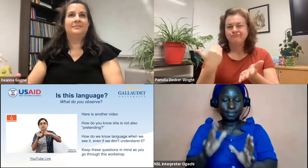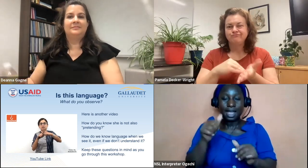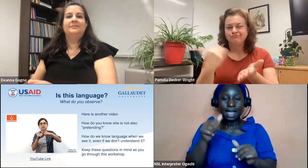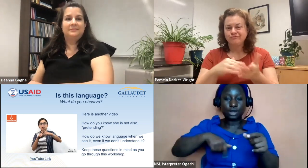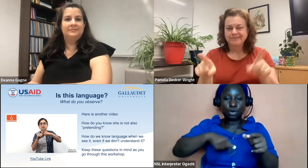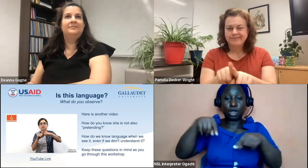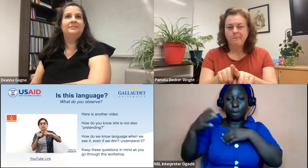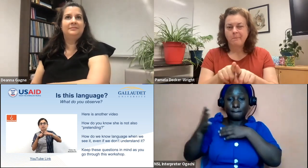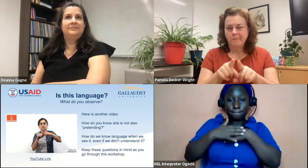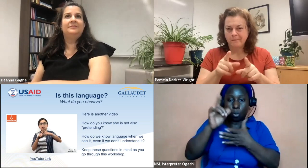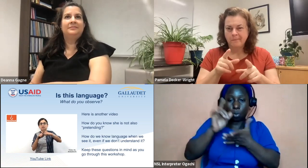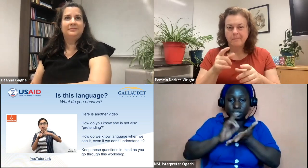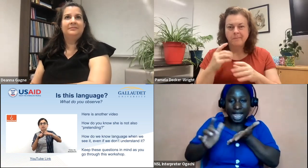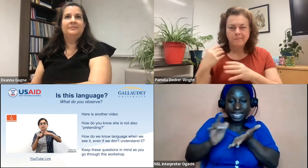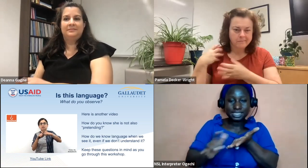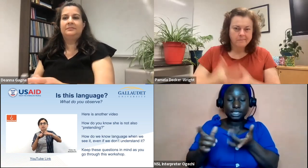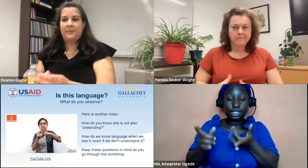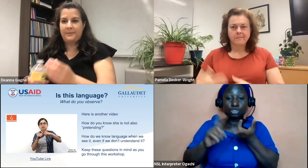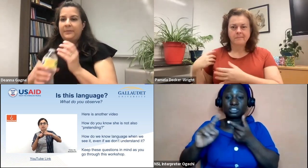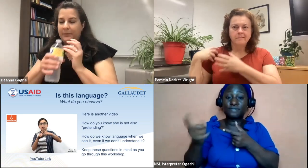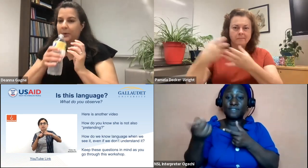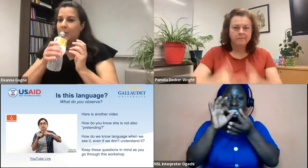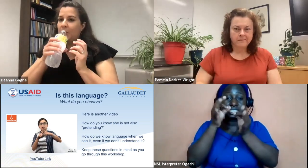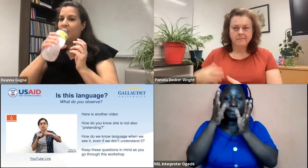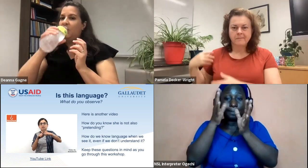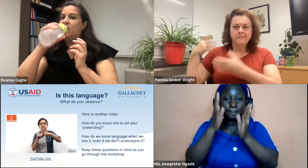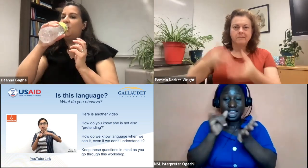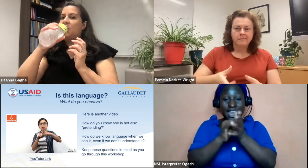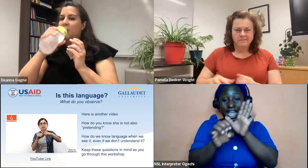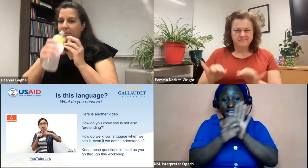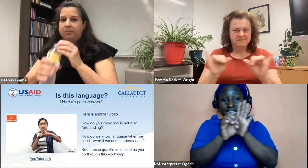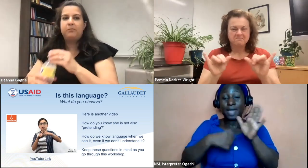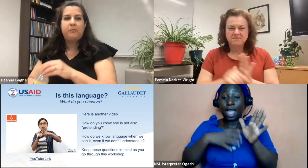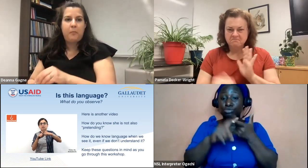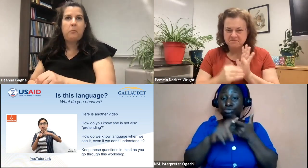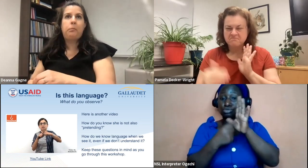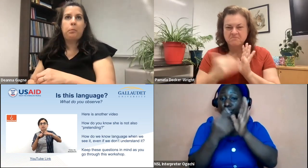The first interpreter kept repeating the same and movements throughout. And look at what i'm doing.